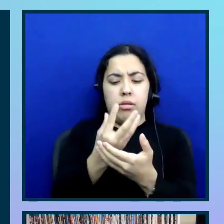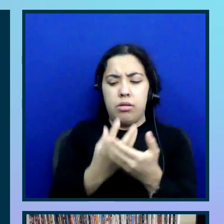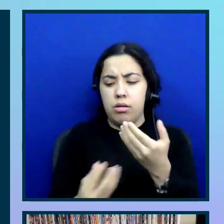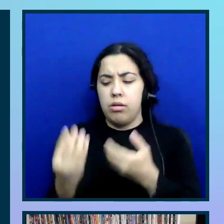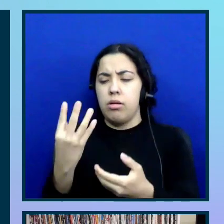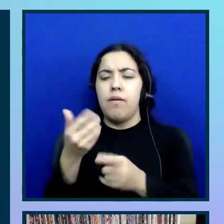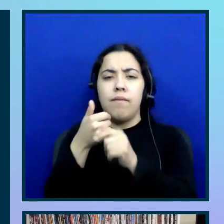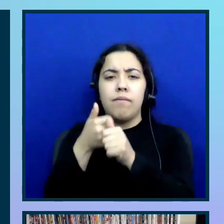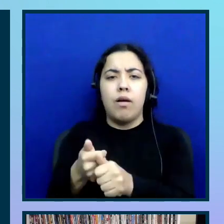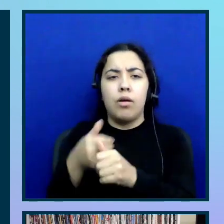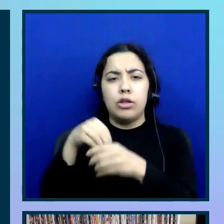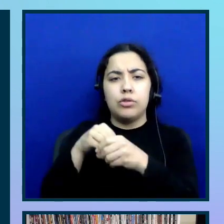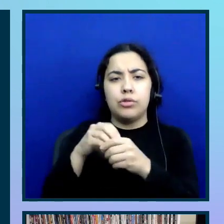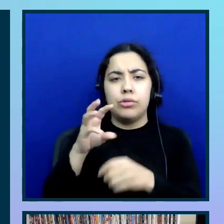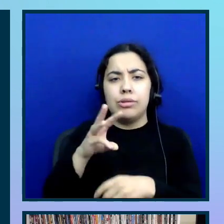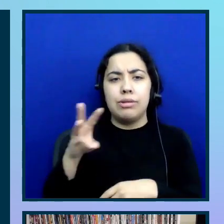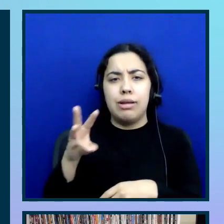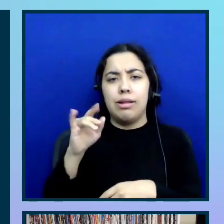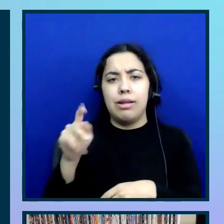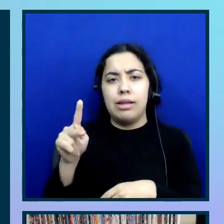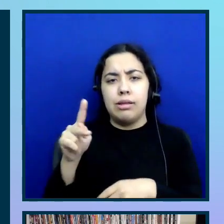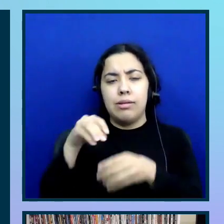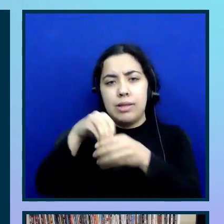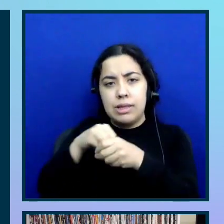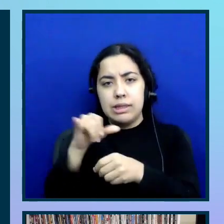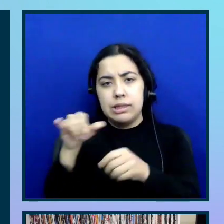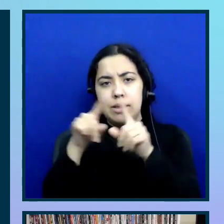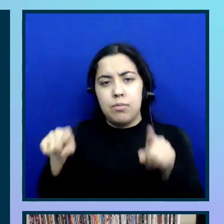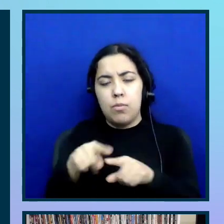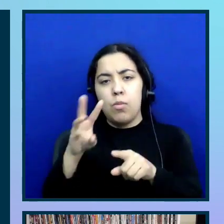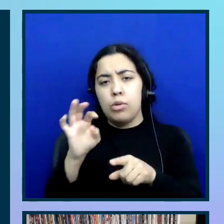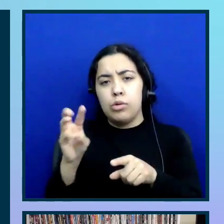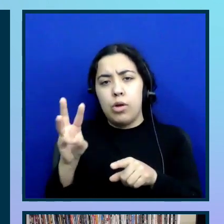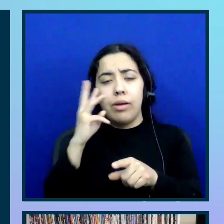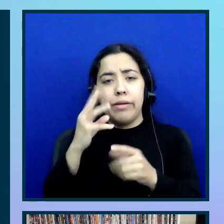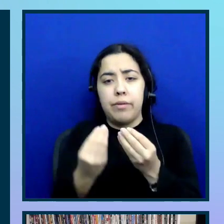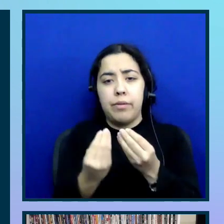which loads in the same browser window. Opening a new tab or the device browser